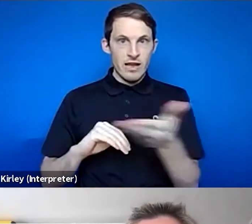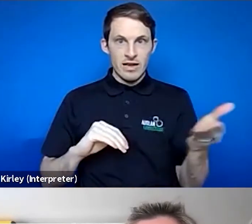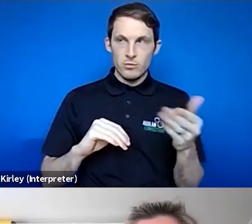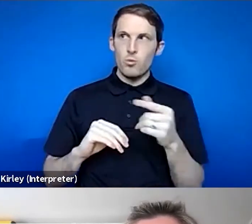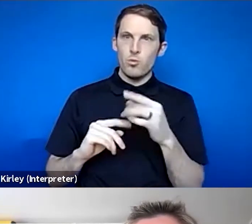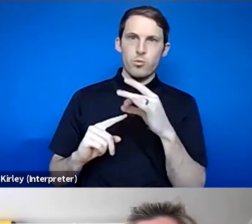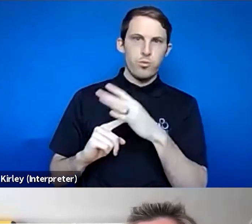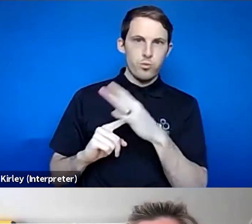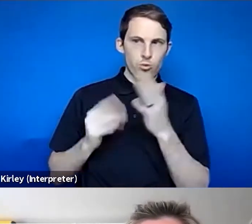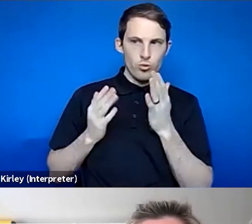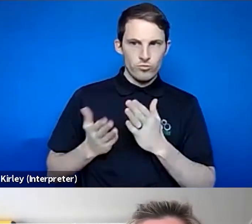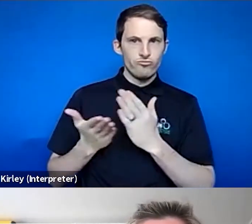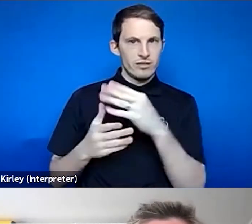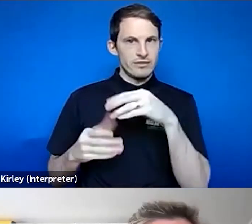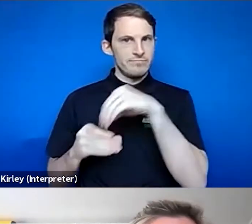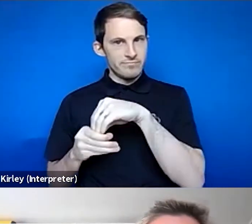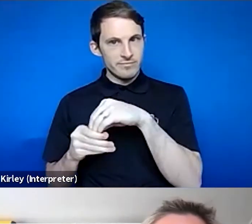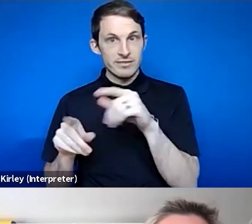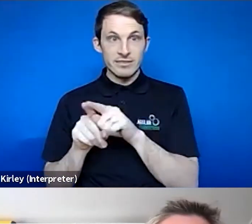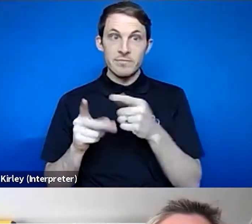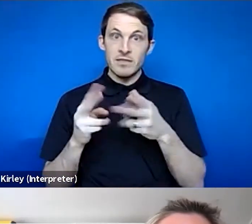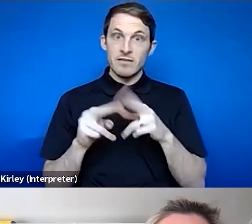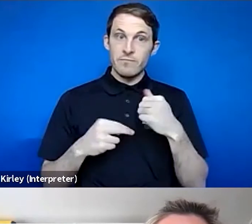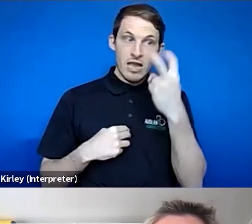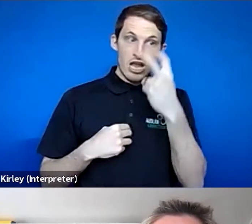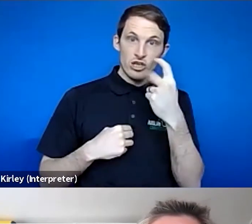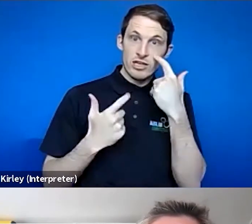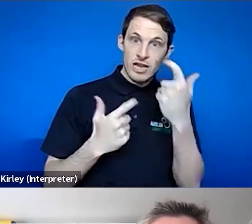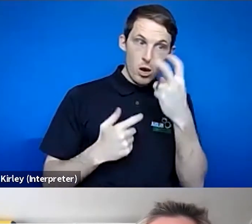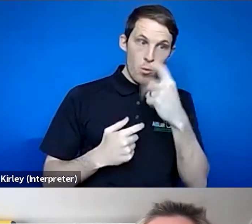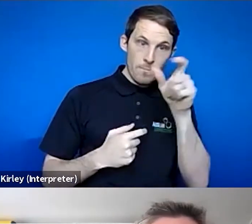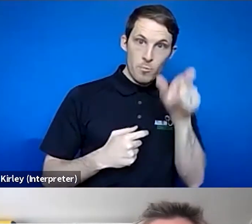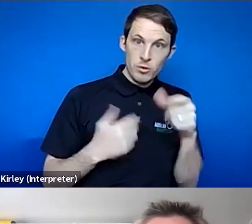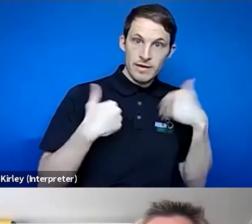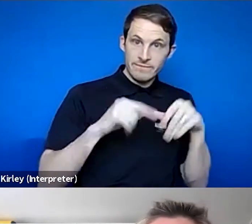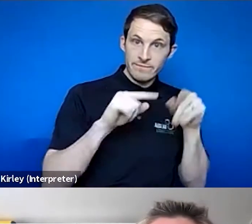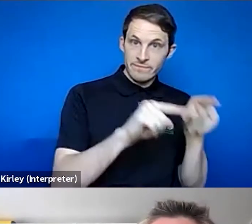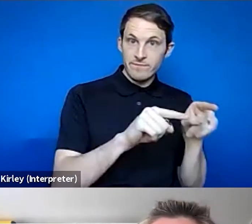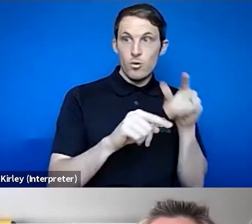an older person living in aged care, they matter if you're a person or a parent trying